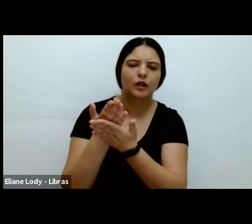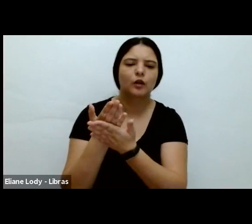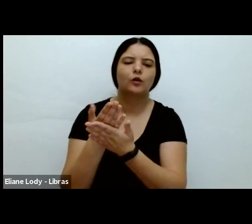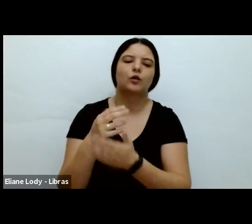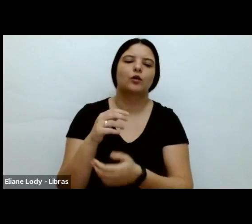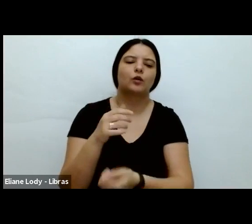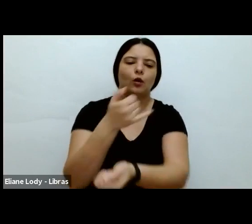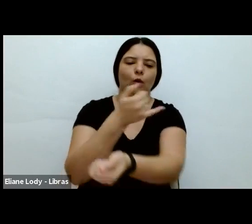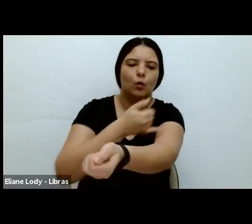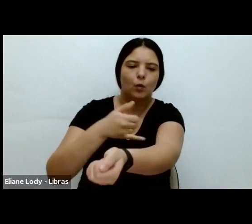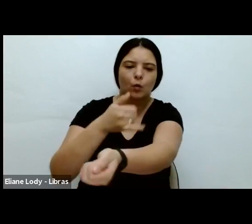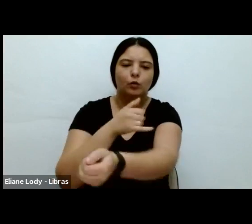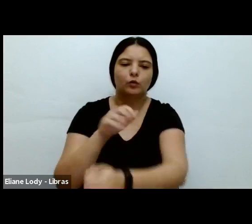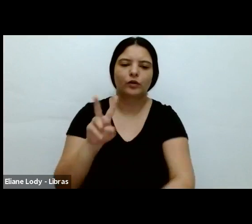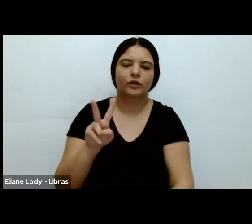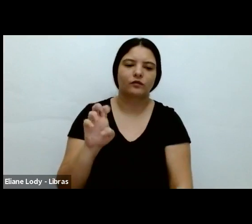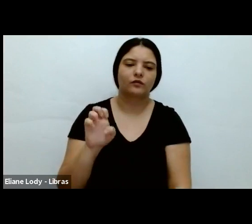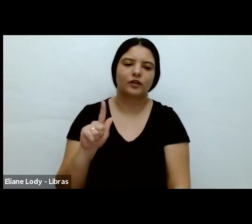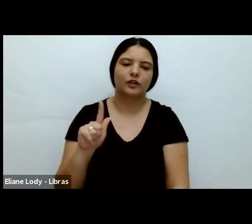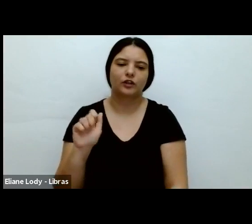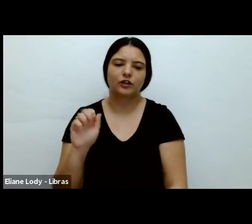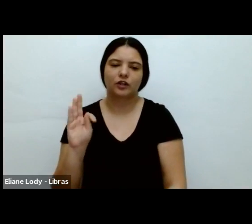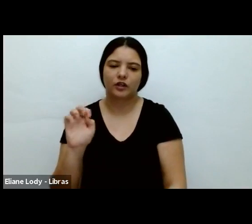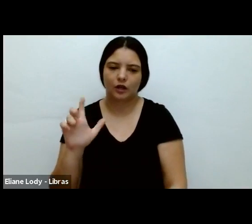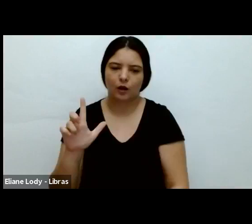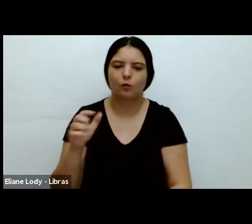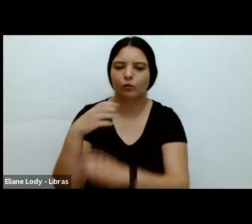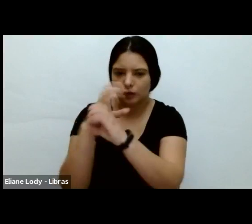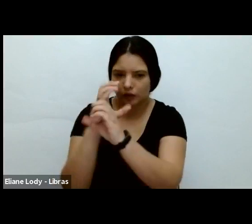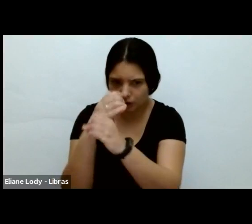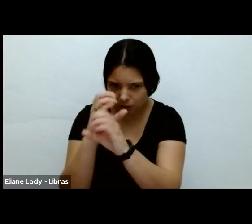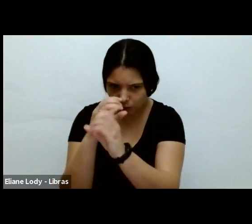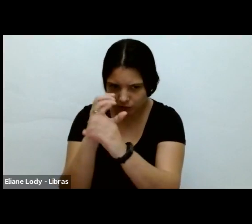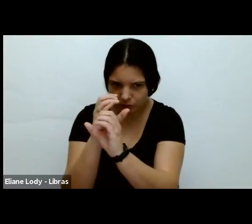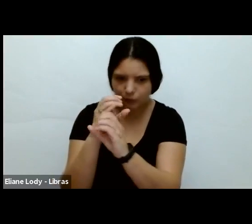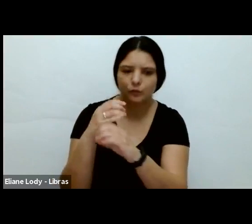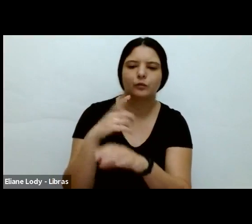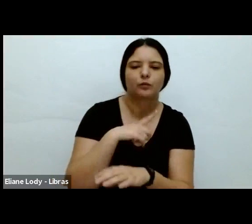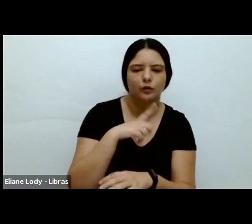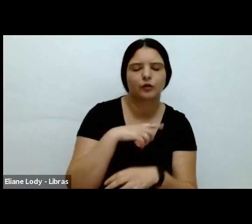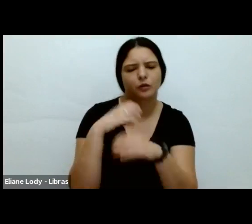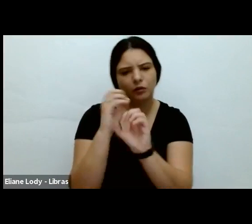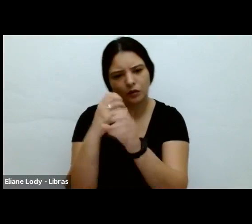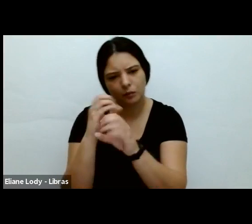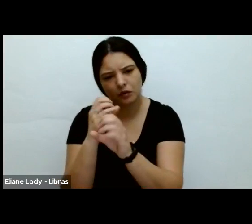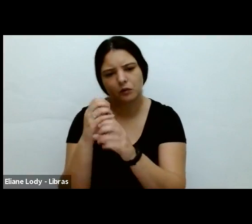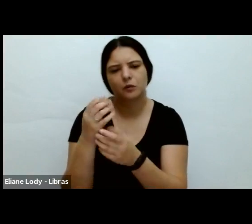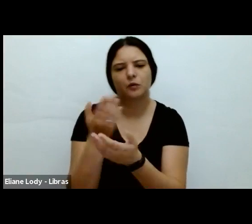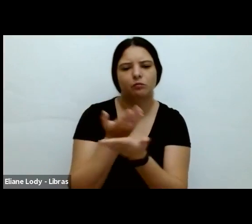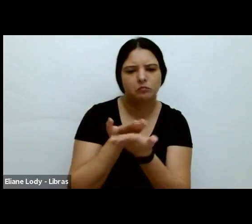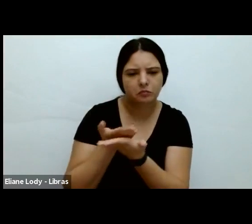for decades. They had a laboratory They had a laboratory, or They had a laboratory, also. They had a laboratory.